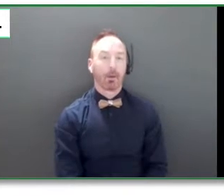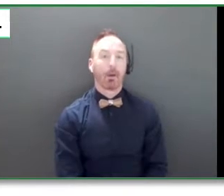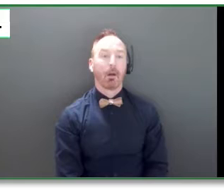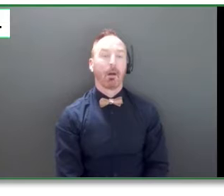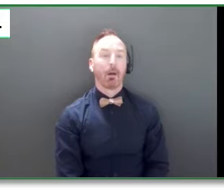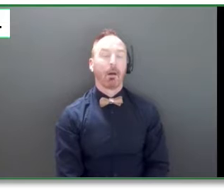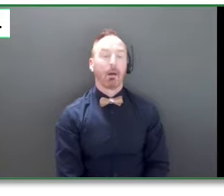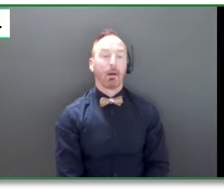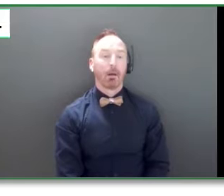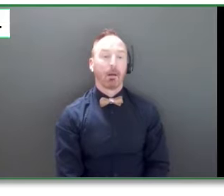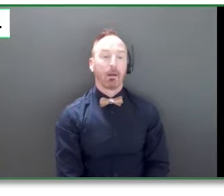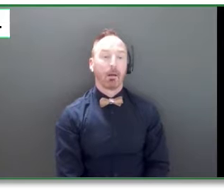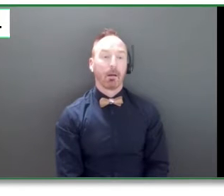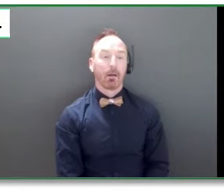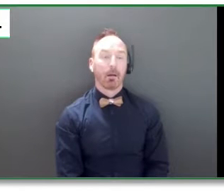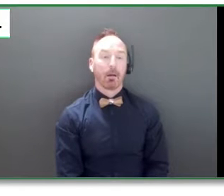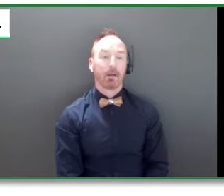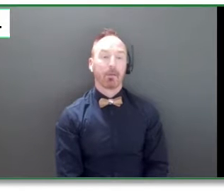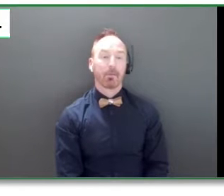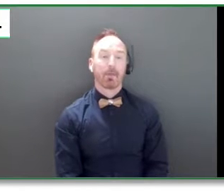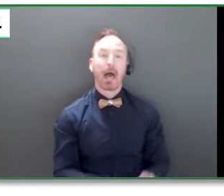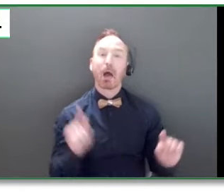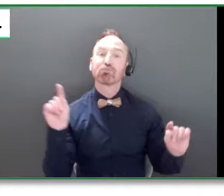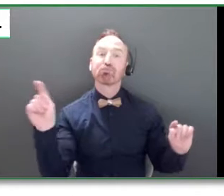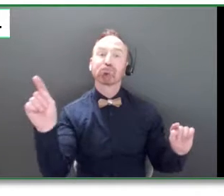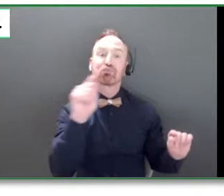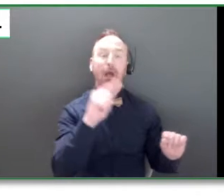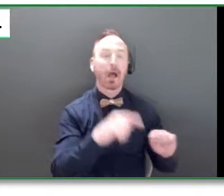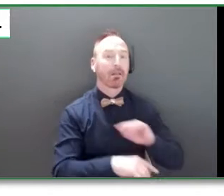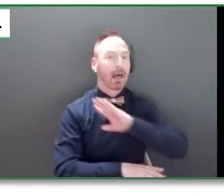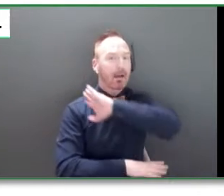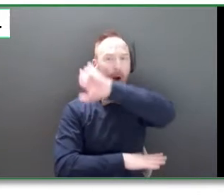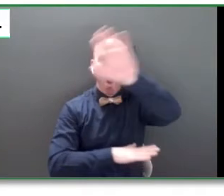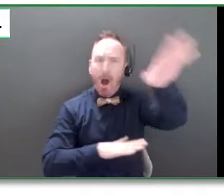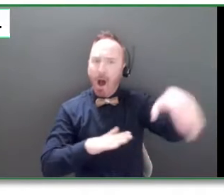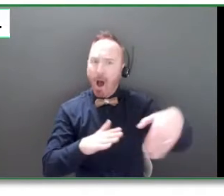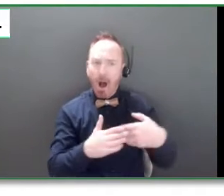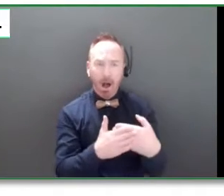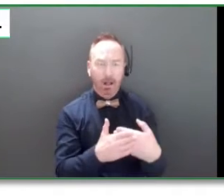need to be accessible to a wide range of